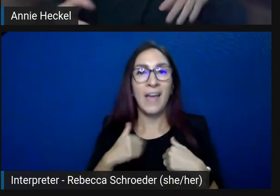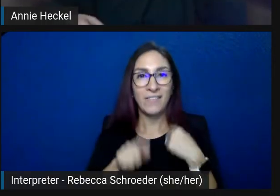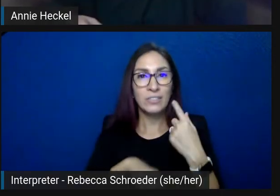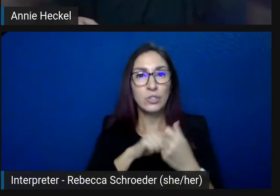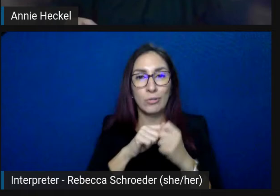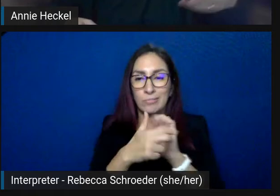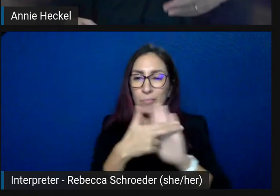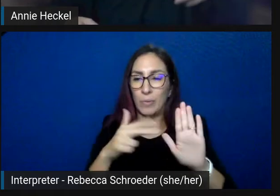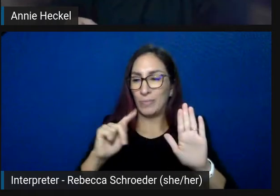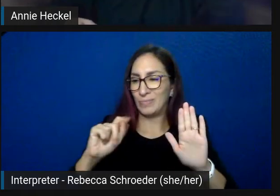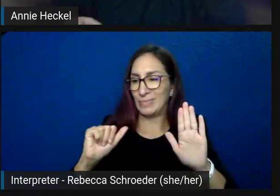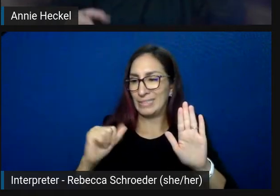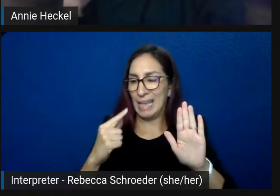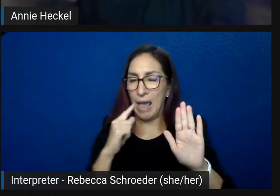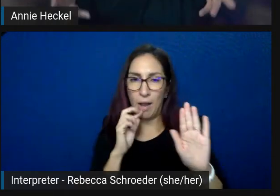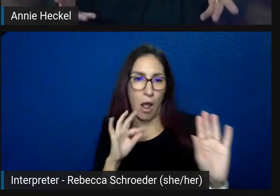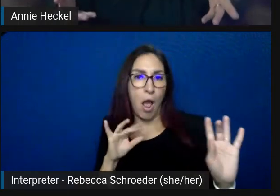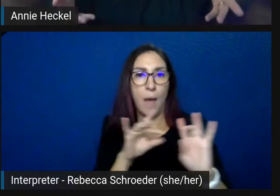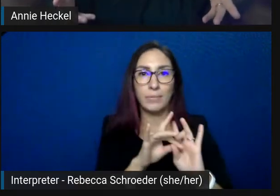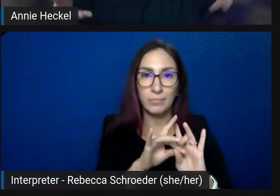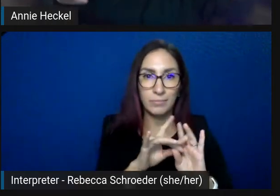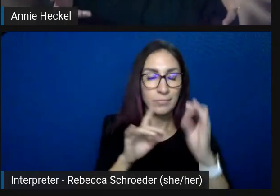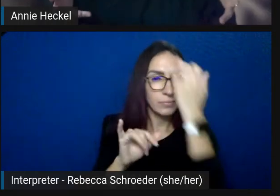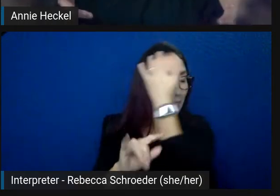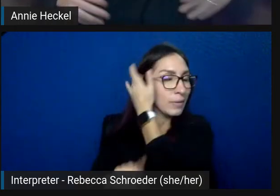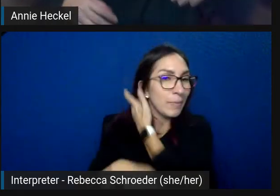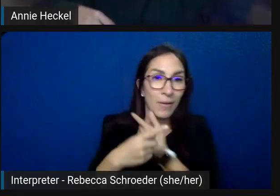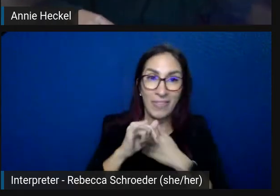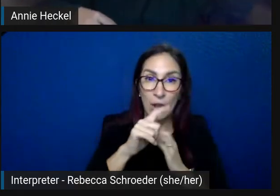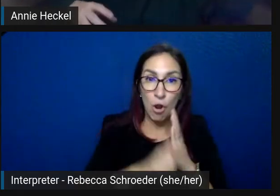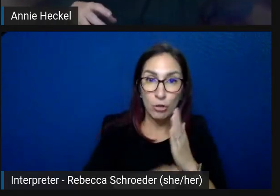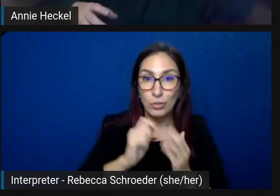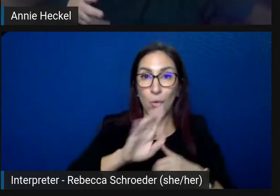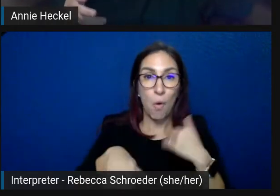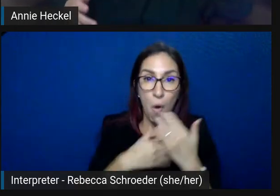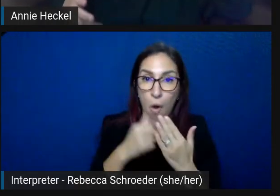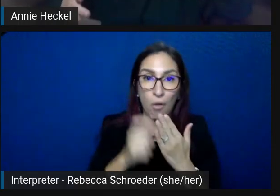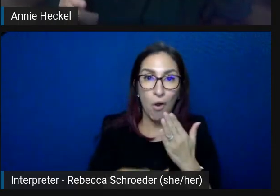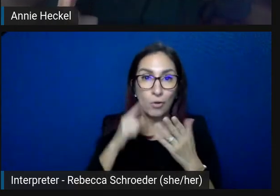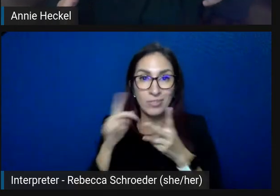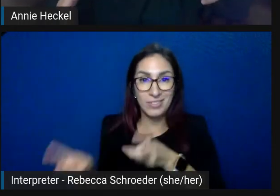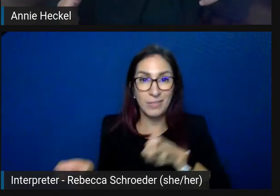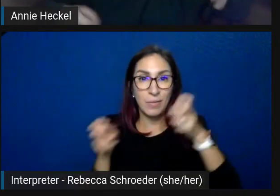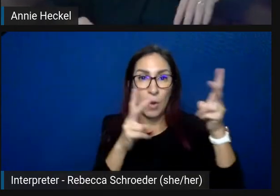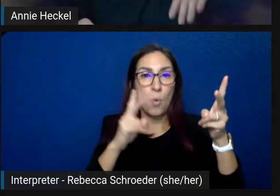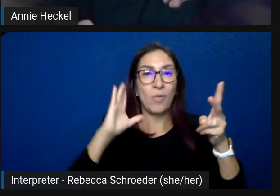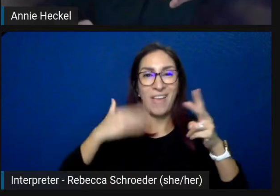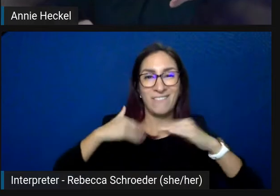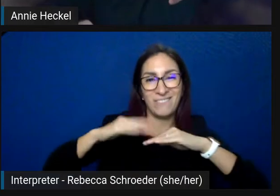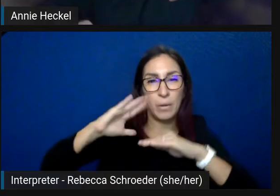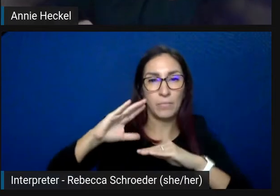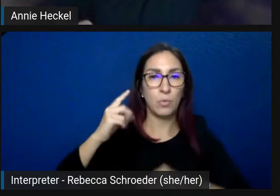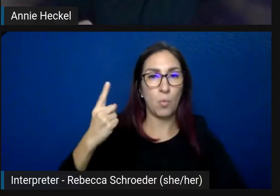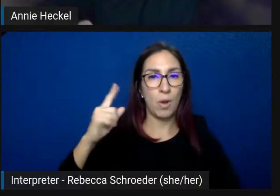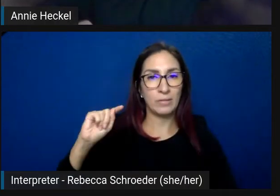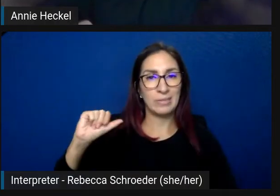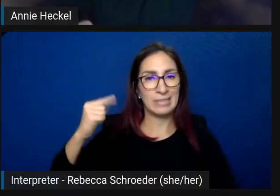and every single article that gets put up will have one or more tags on it.